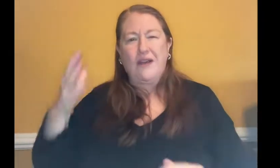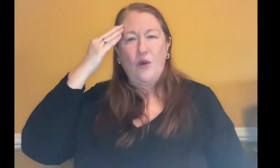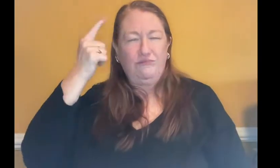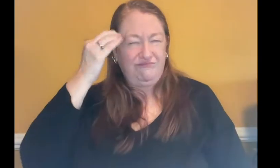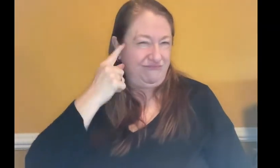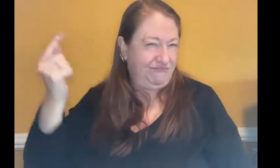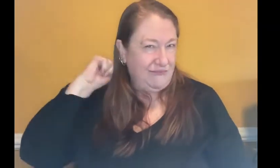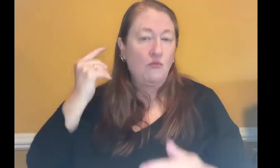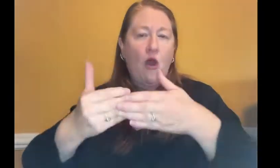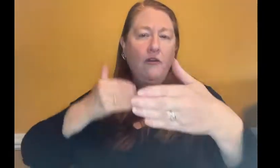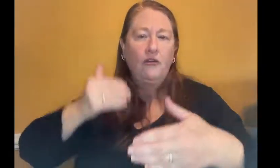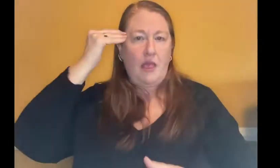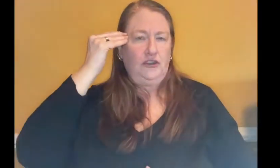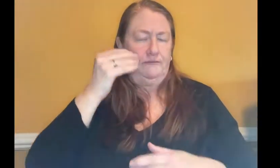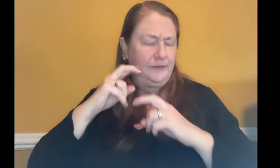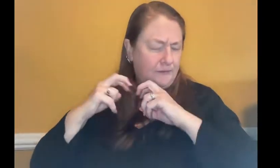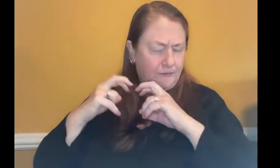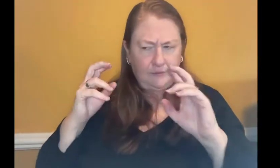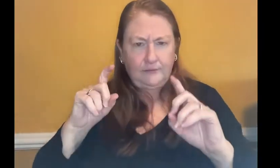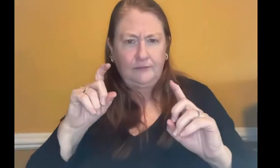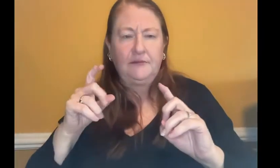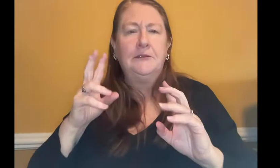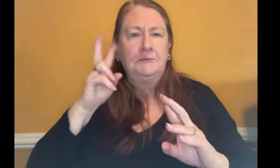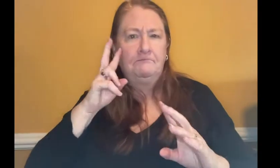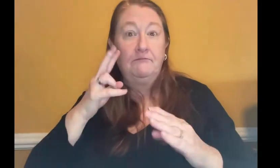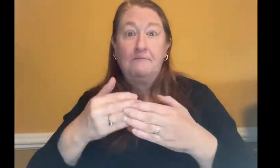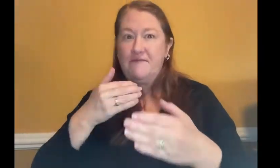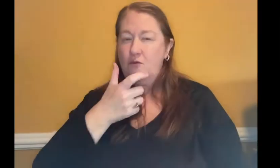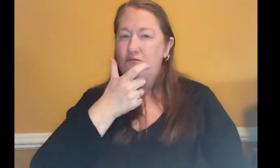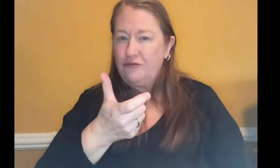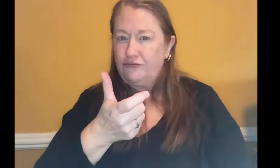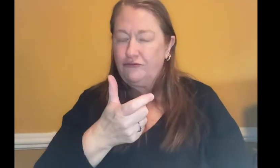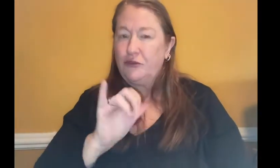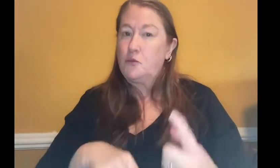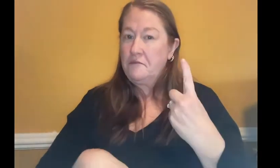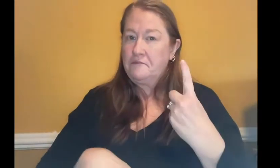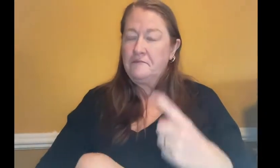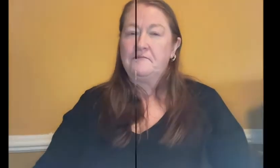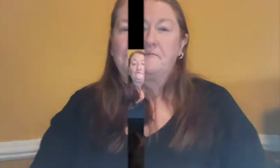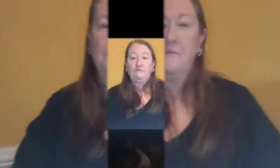ask them to generate questions about a topic, or assess their prior knowledge.